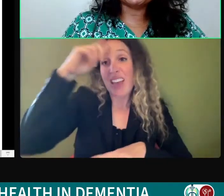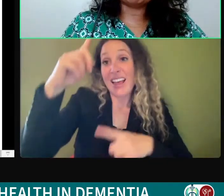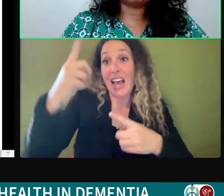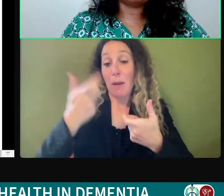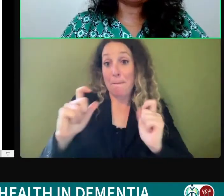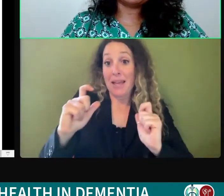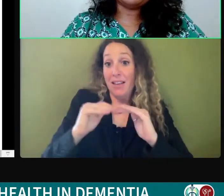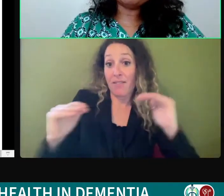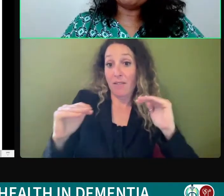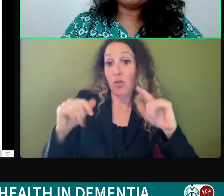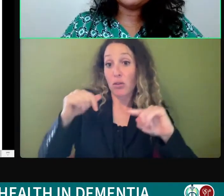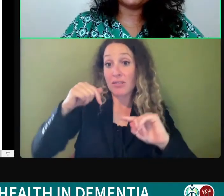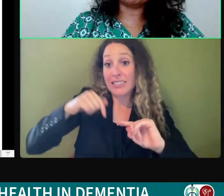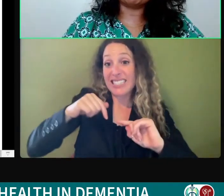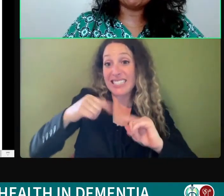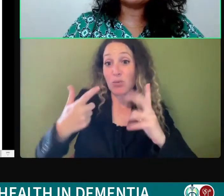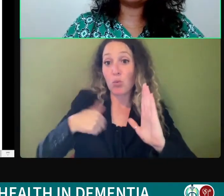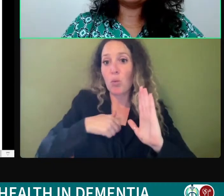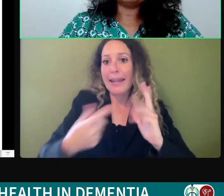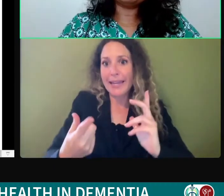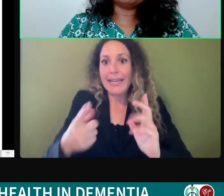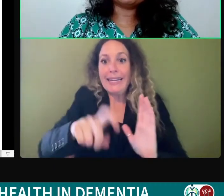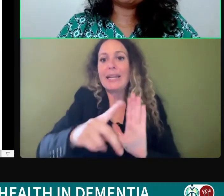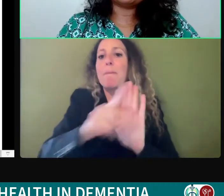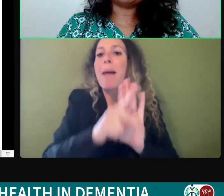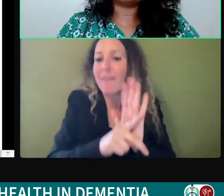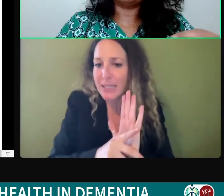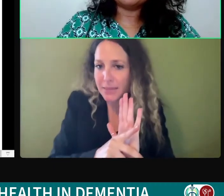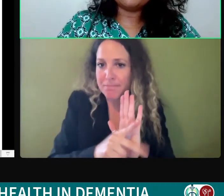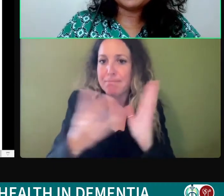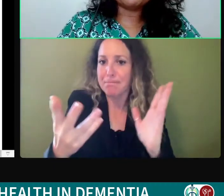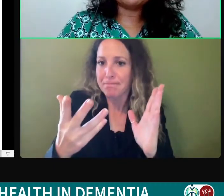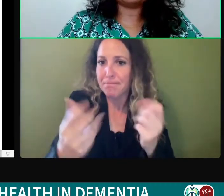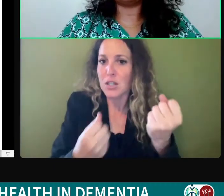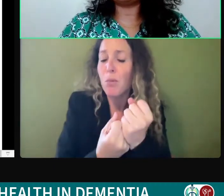just realizing that we need policy to support those with cognitive disability.